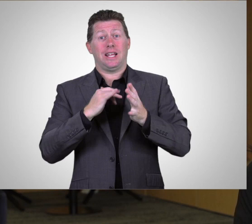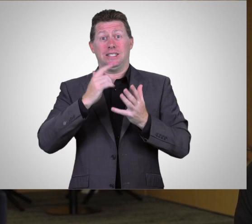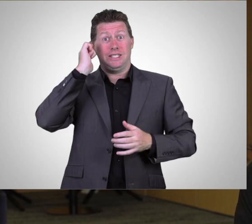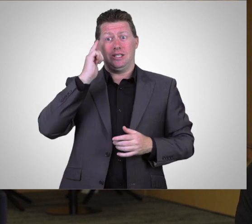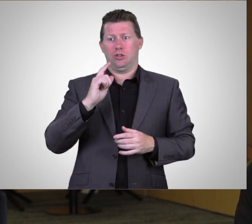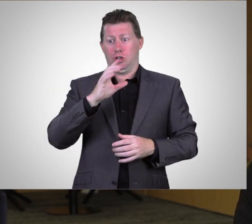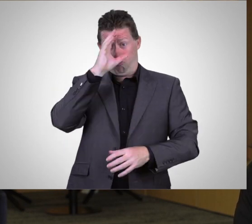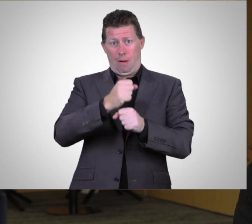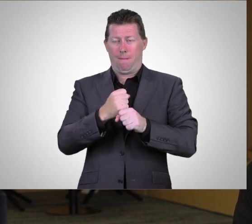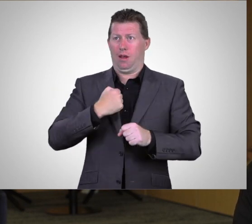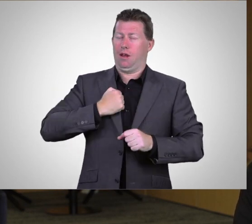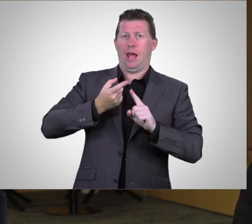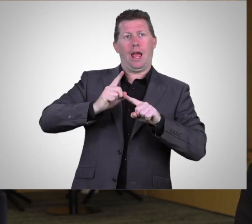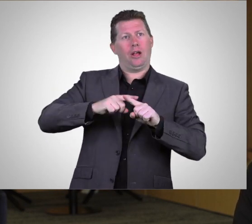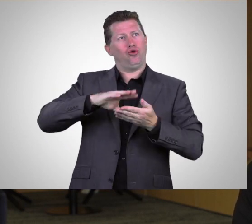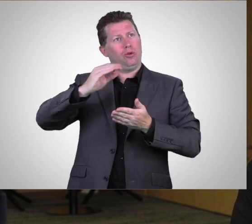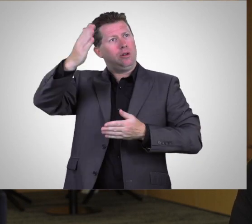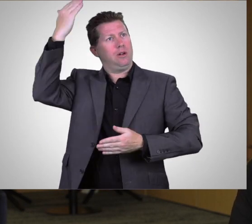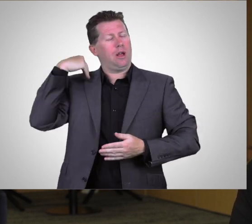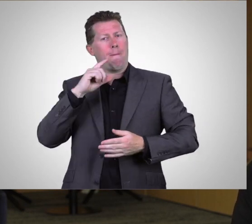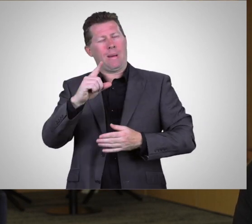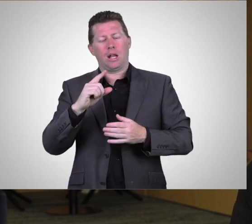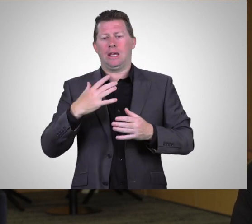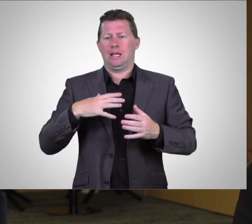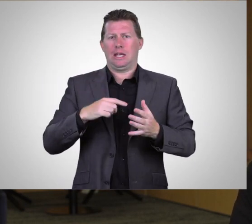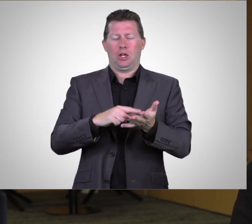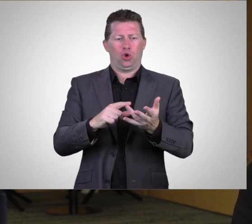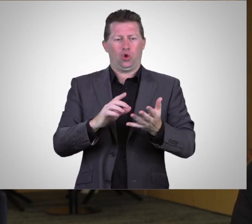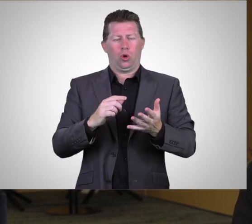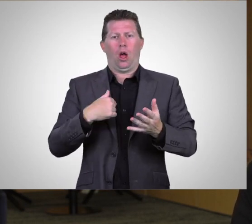to remember what it was like to be a student, but also to break out of the ways in which